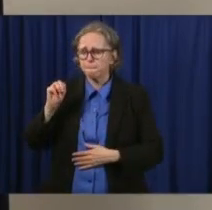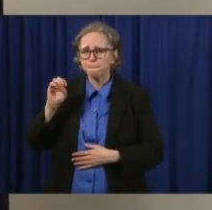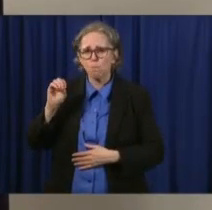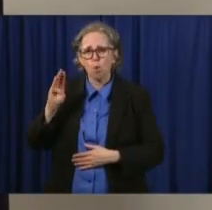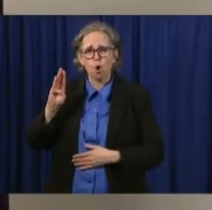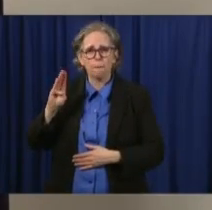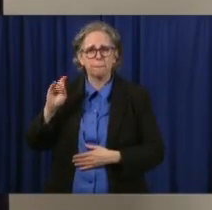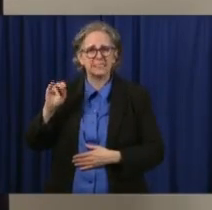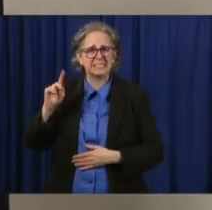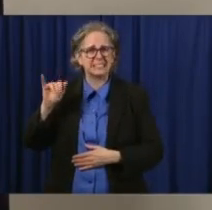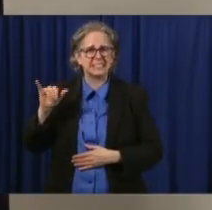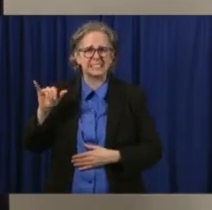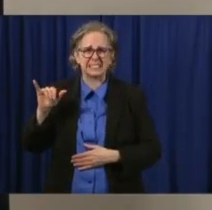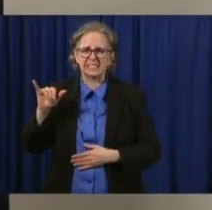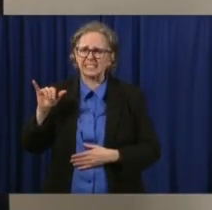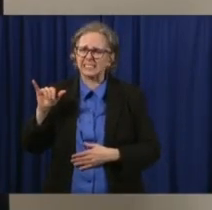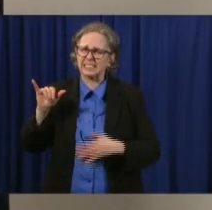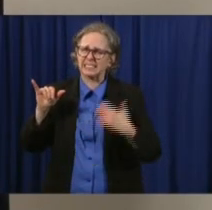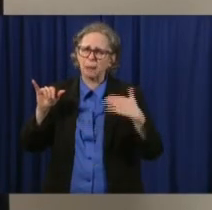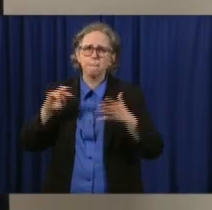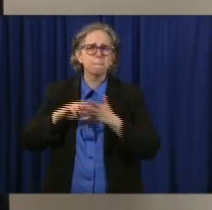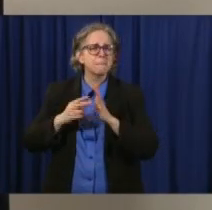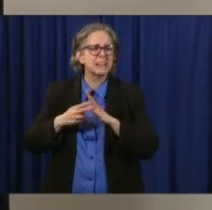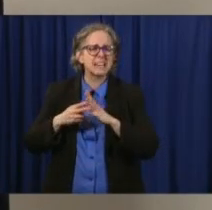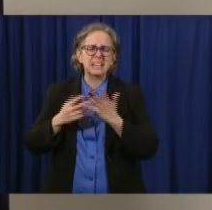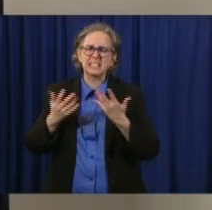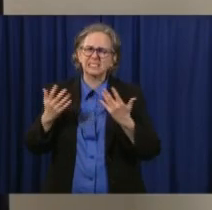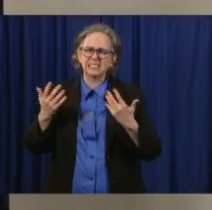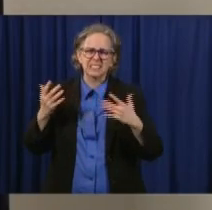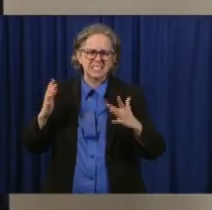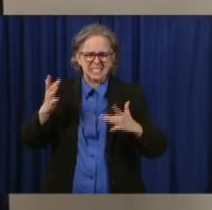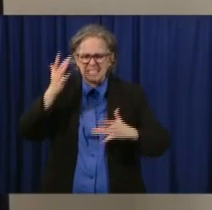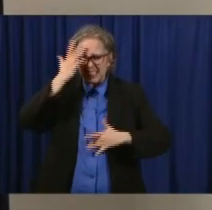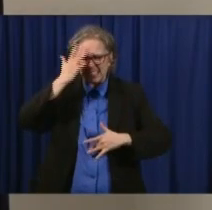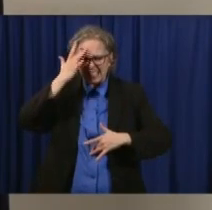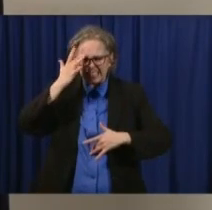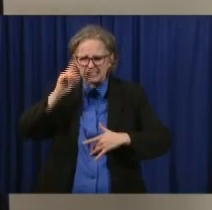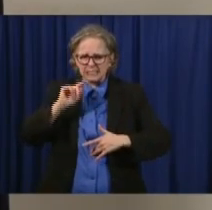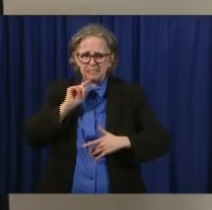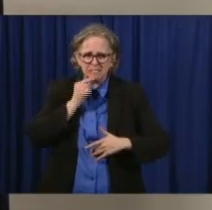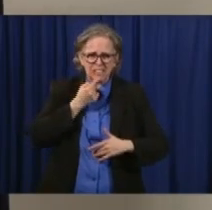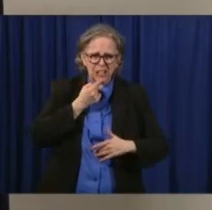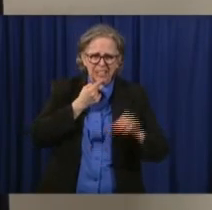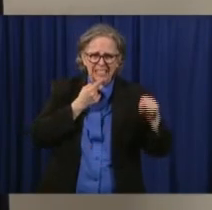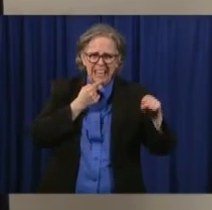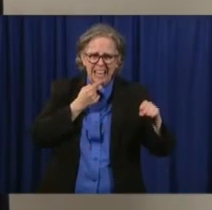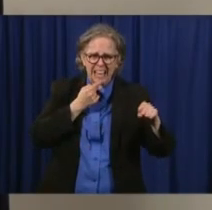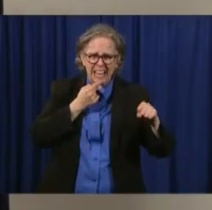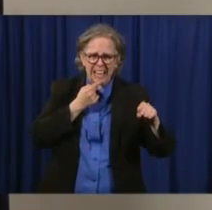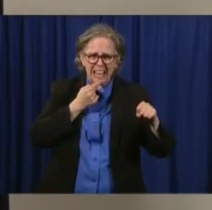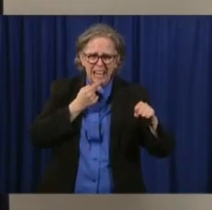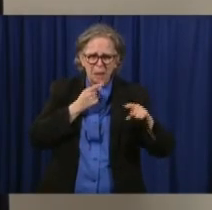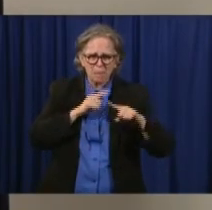LIGHTLY AND STACY HER STORY IS VERY IMPORTANT BECAUSE IT SHOWS US THAT THERE IS A LOT MORE TO THIS DISEASE AND THE MORBIDITY